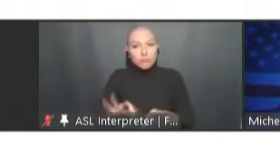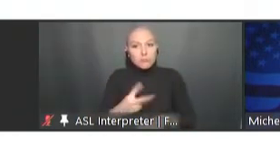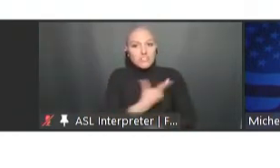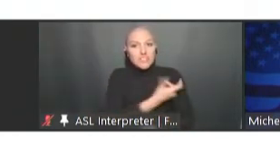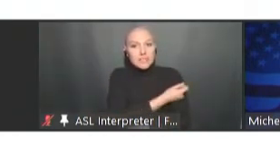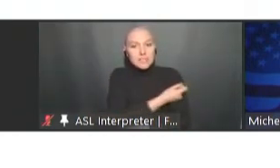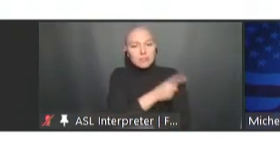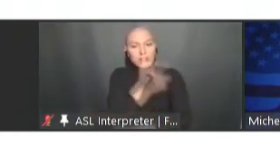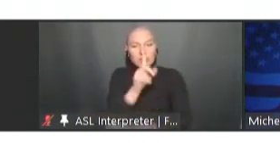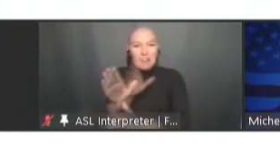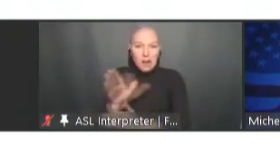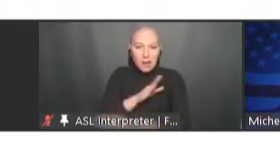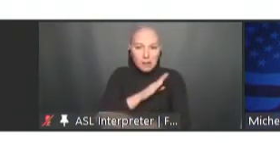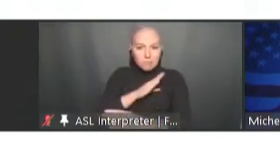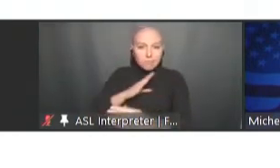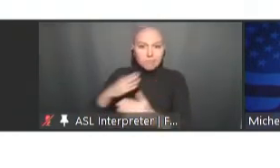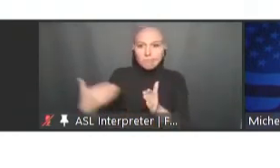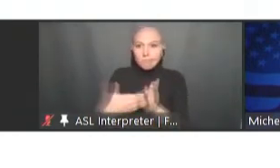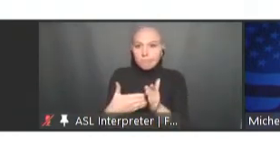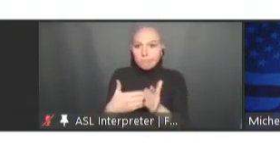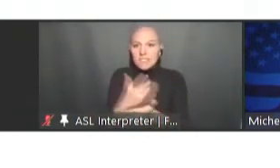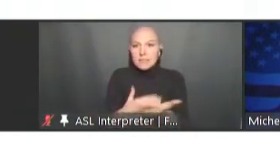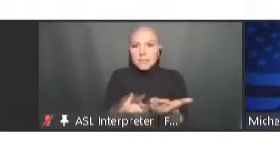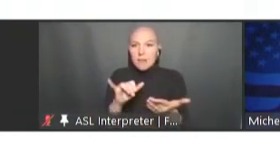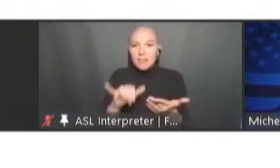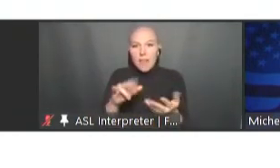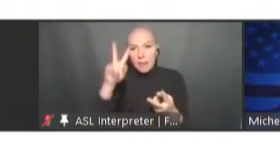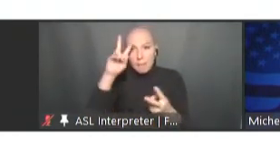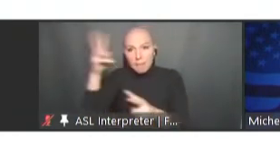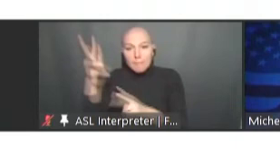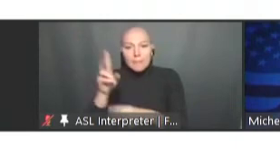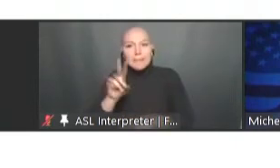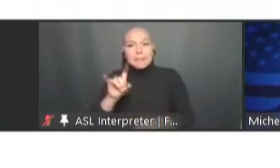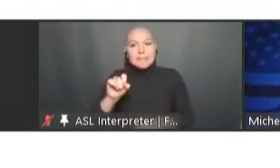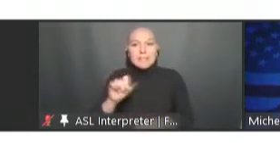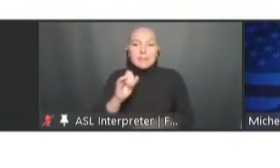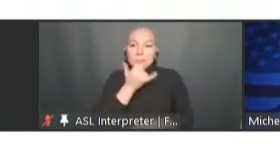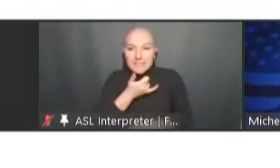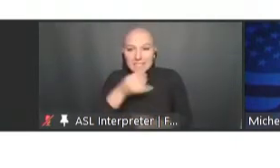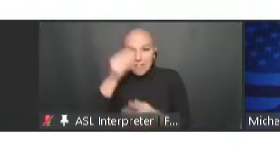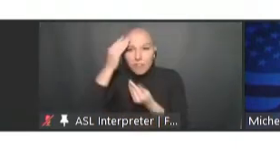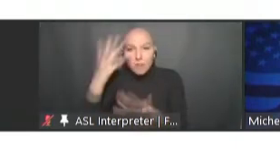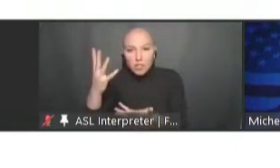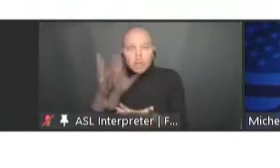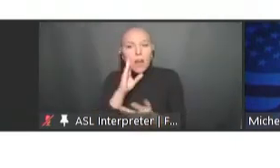disinformation around that, and I'll speak more about that here in a moment. Next slide, please.